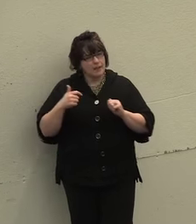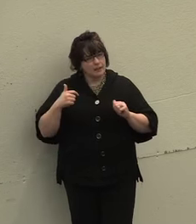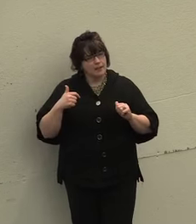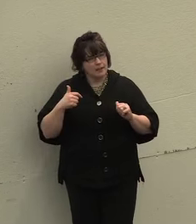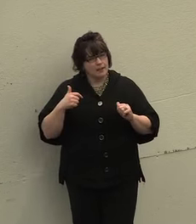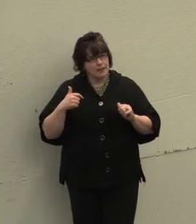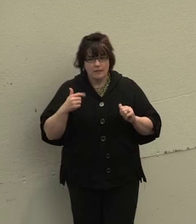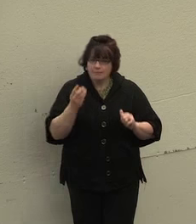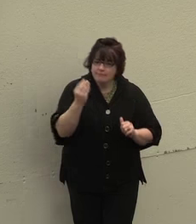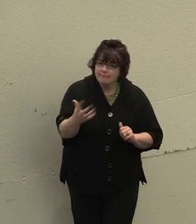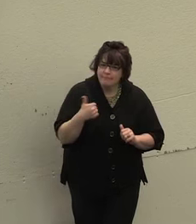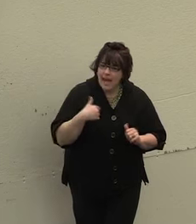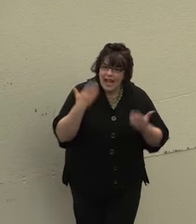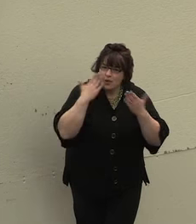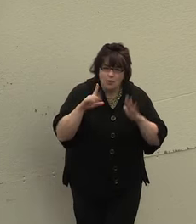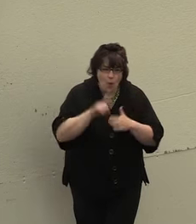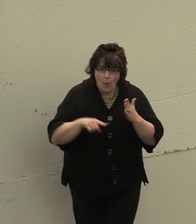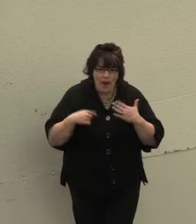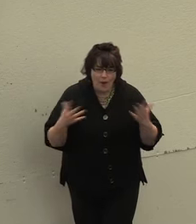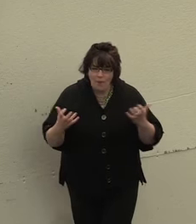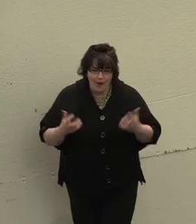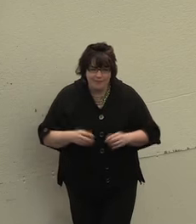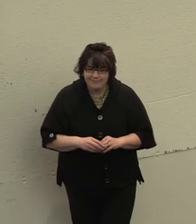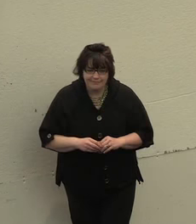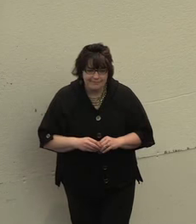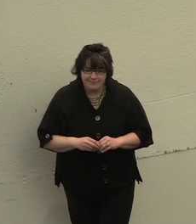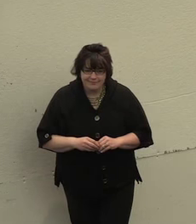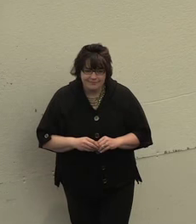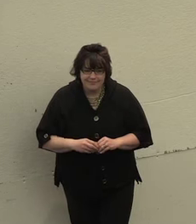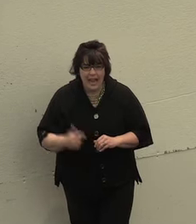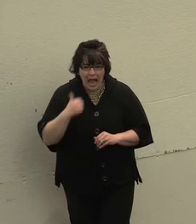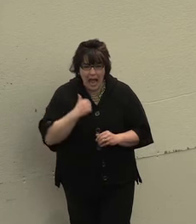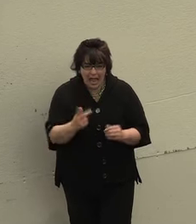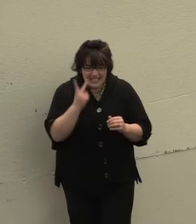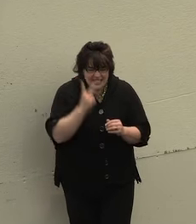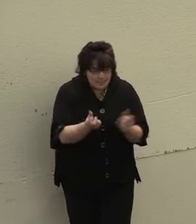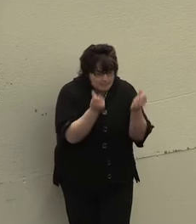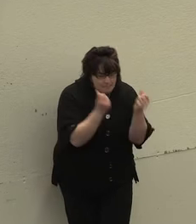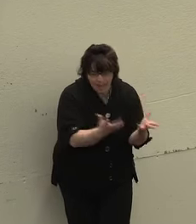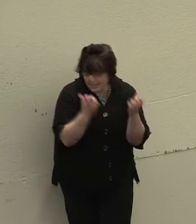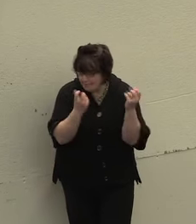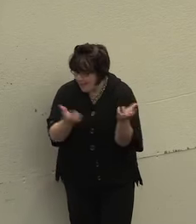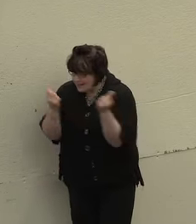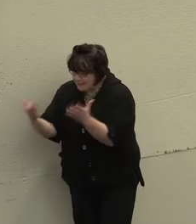I don't know what I want. So I saw many, many models, and I